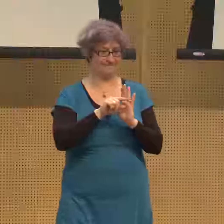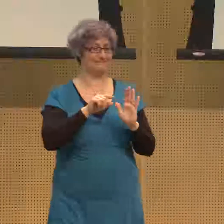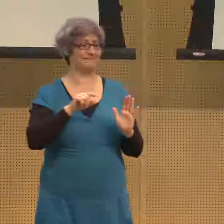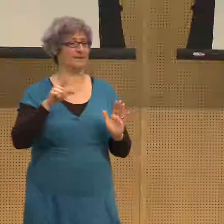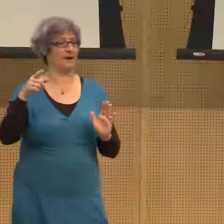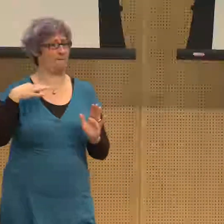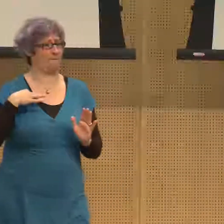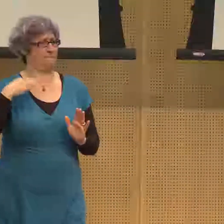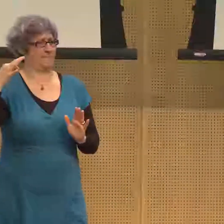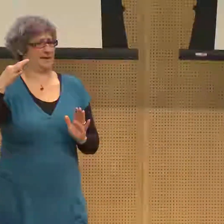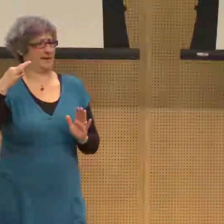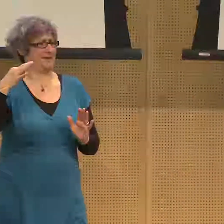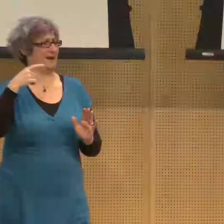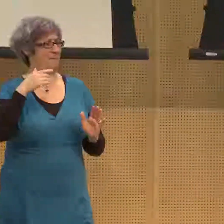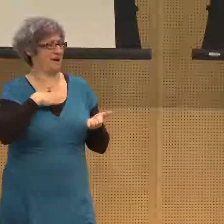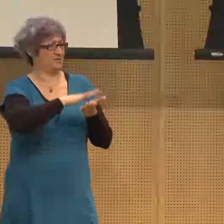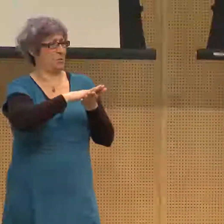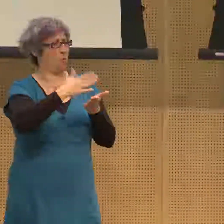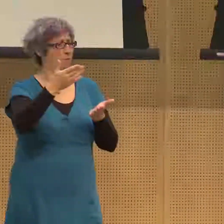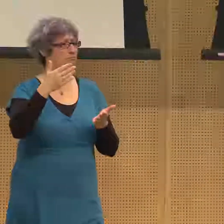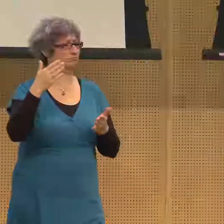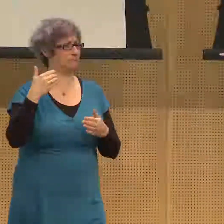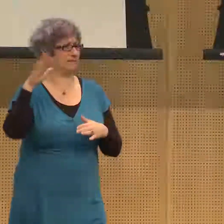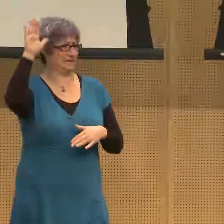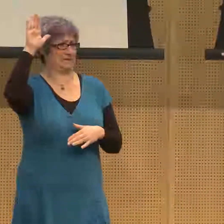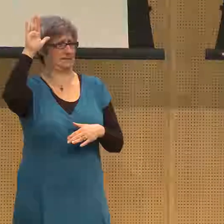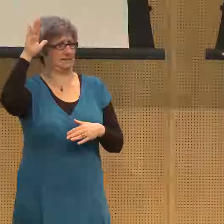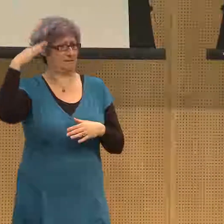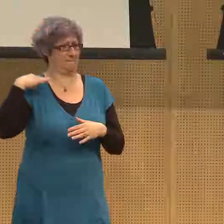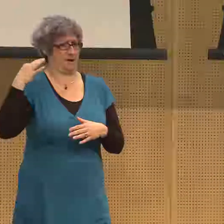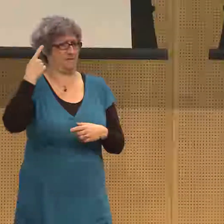While I was a student in seventh grade,